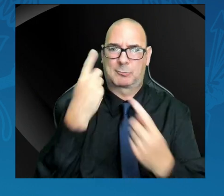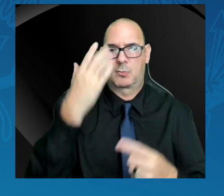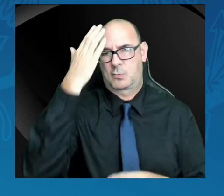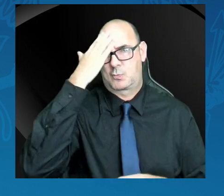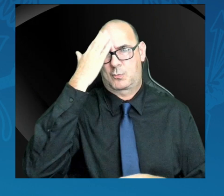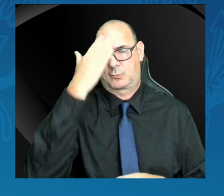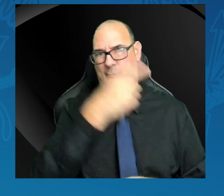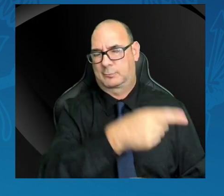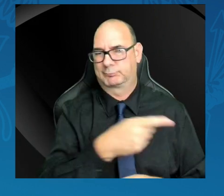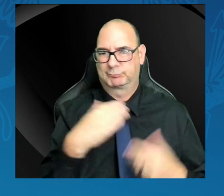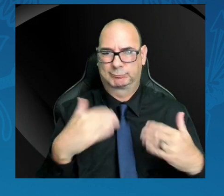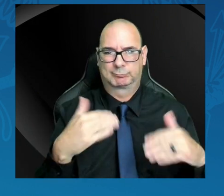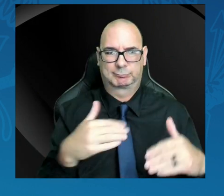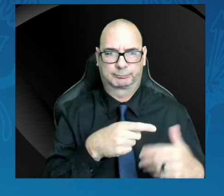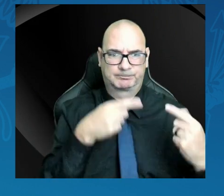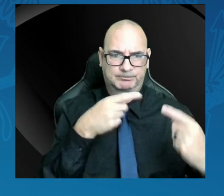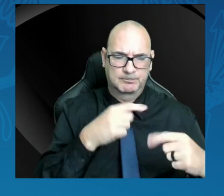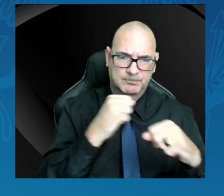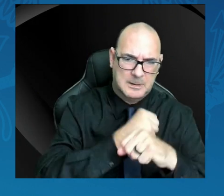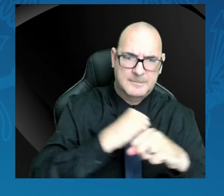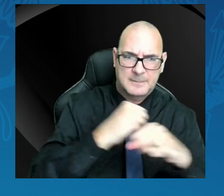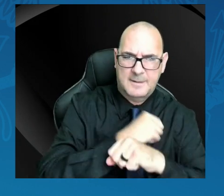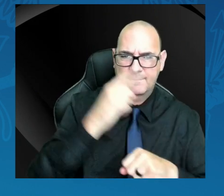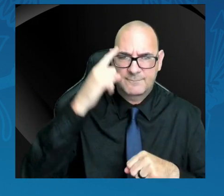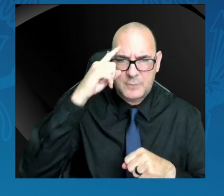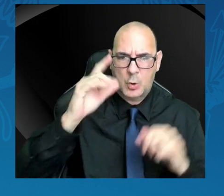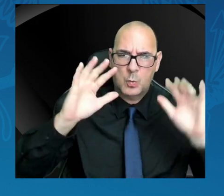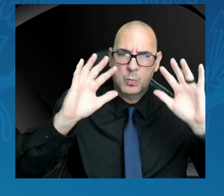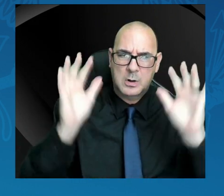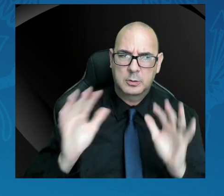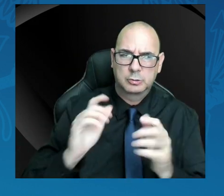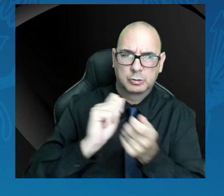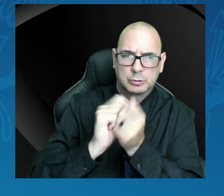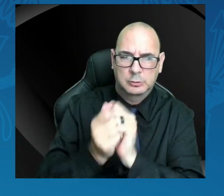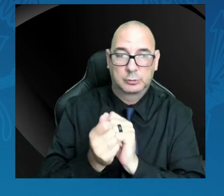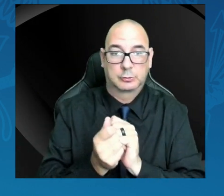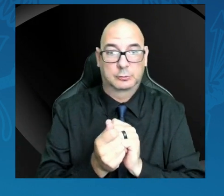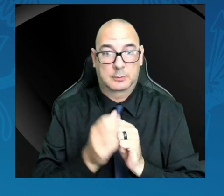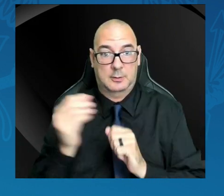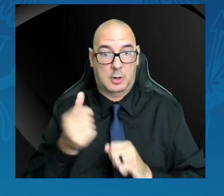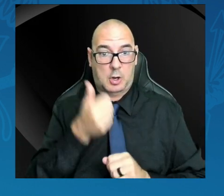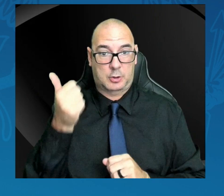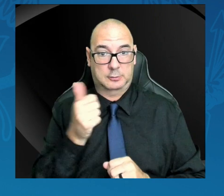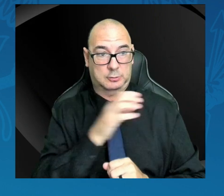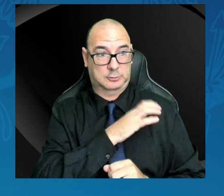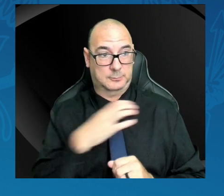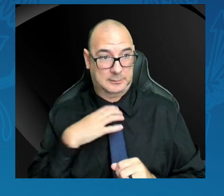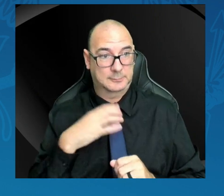so glad you could be with us as well. Thank you for your leadership as co-chair of the Sustainable Energy and Environment Caucus.